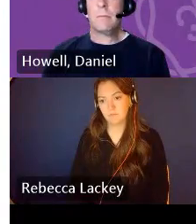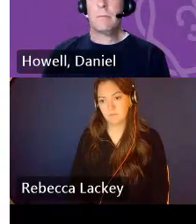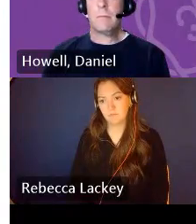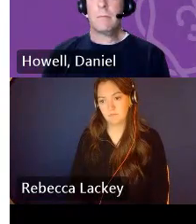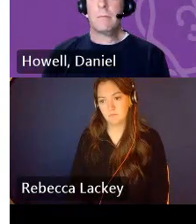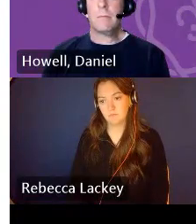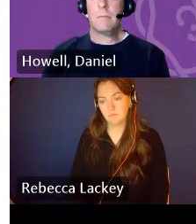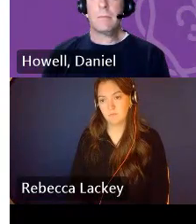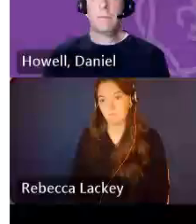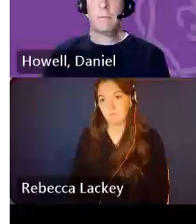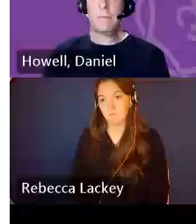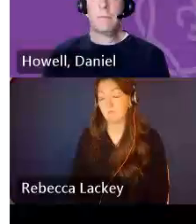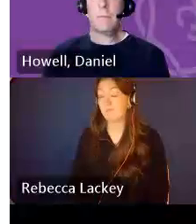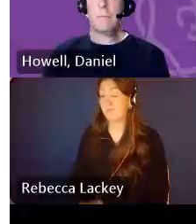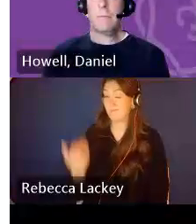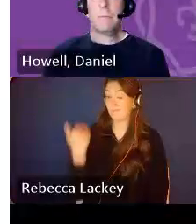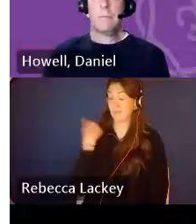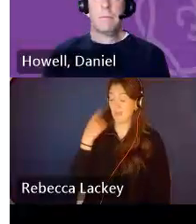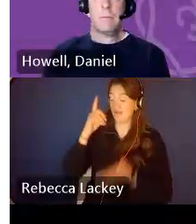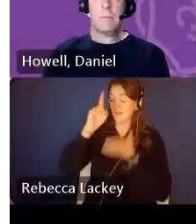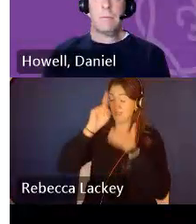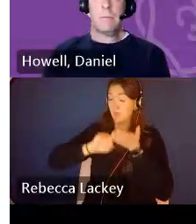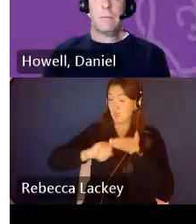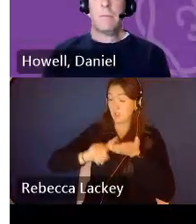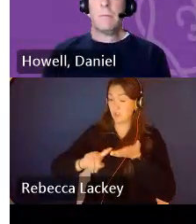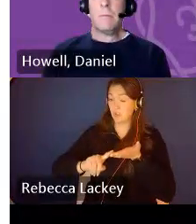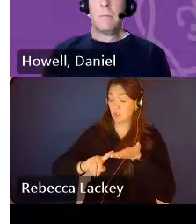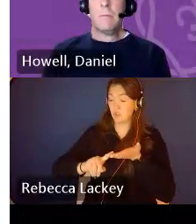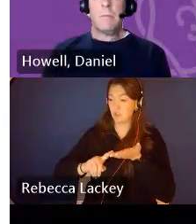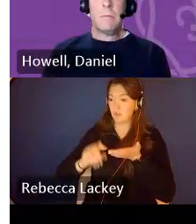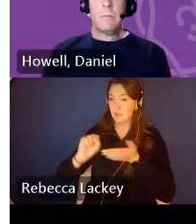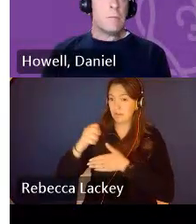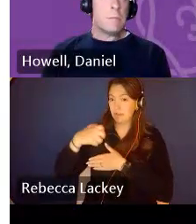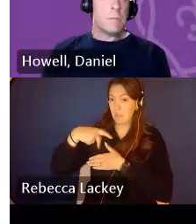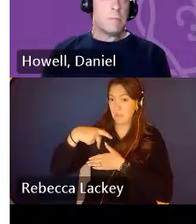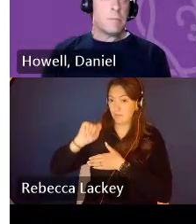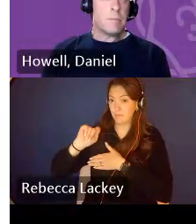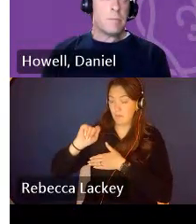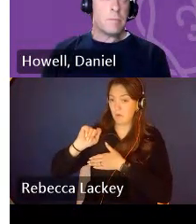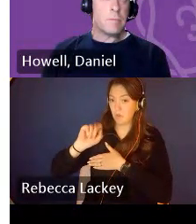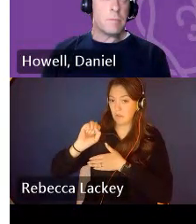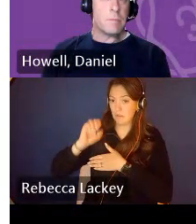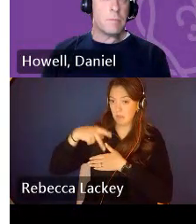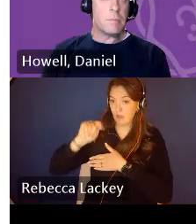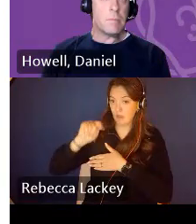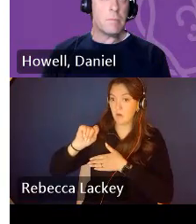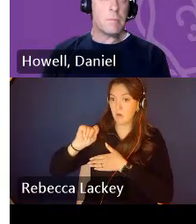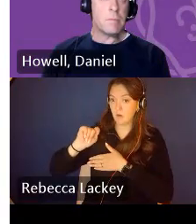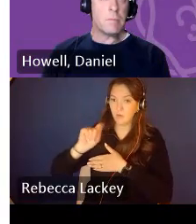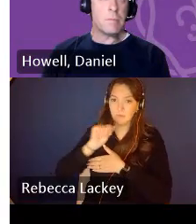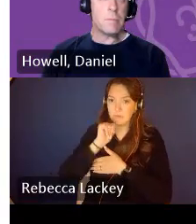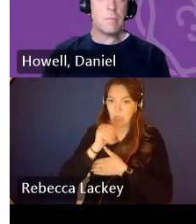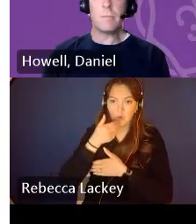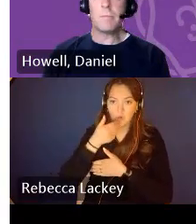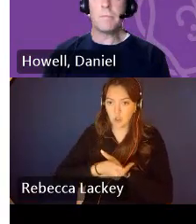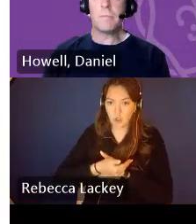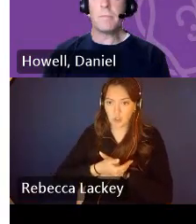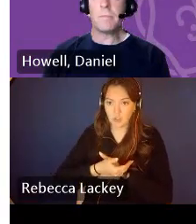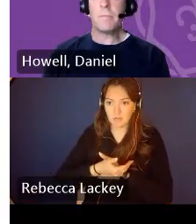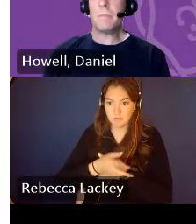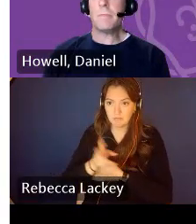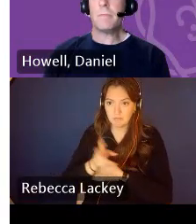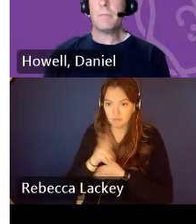yeah the last inspection was in September and it's and it's not in good shape. You are you